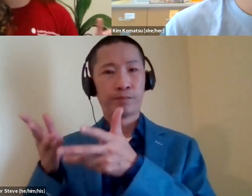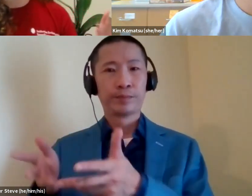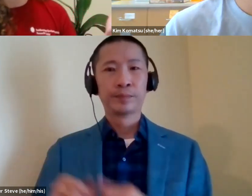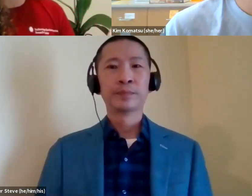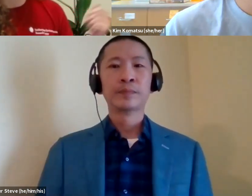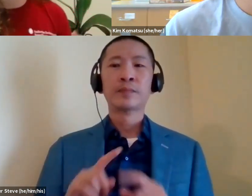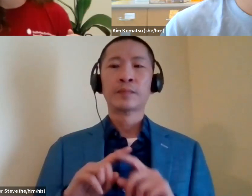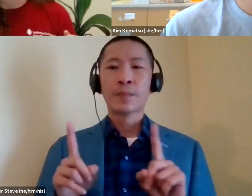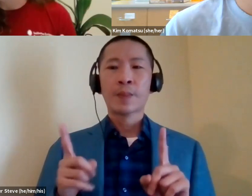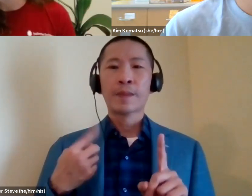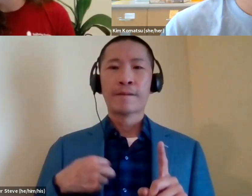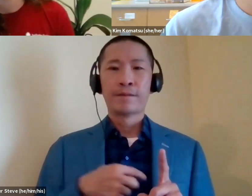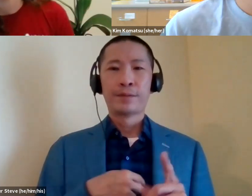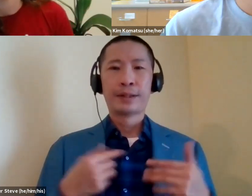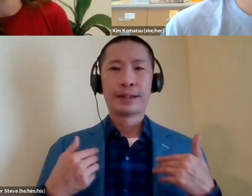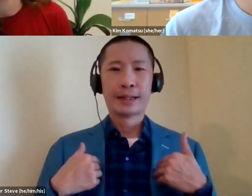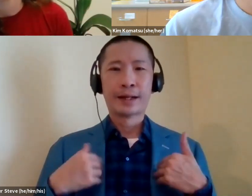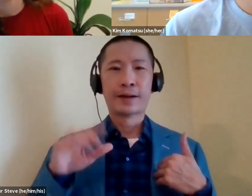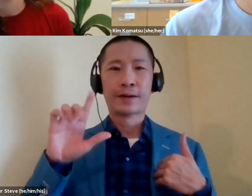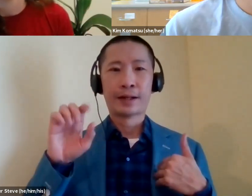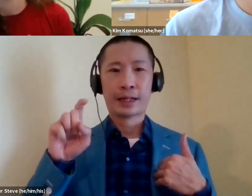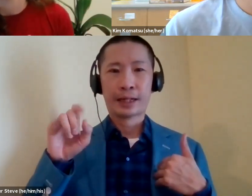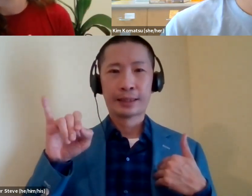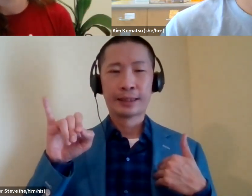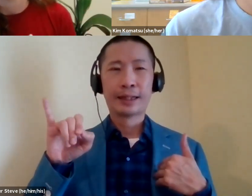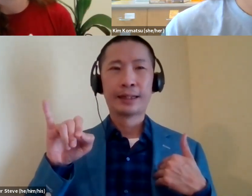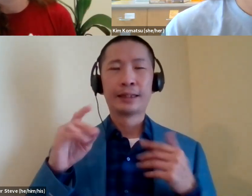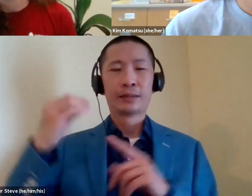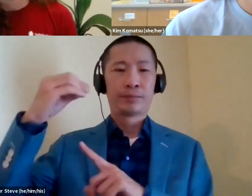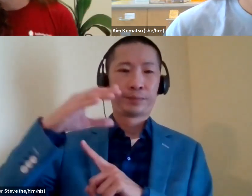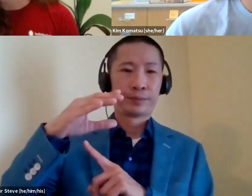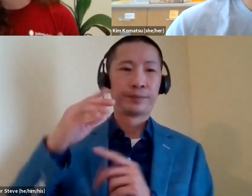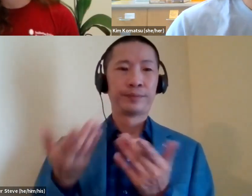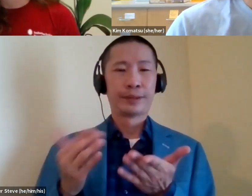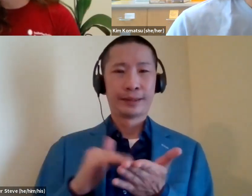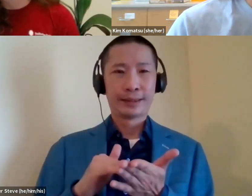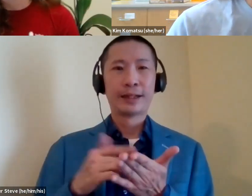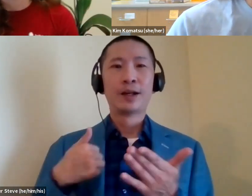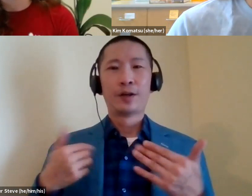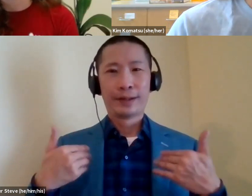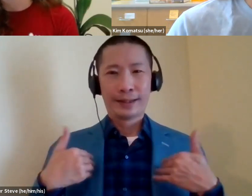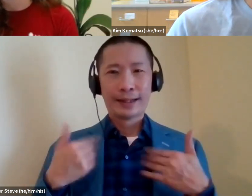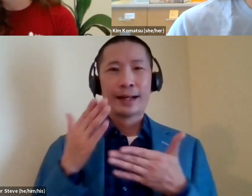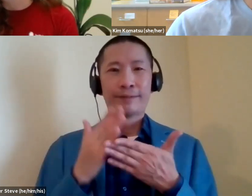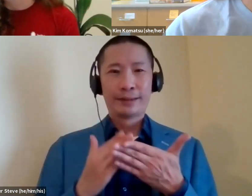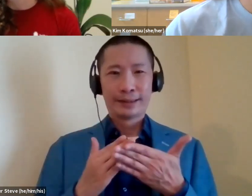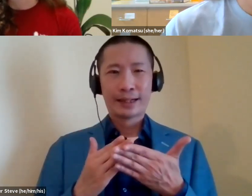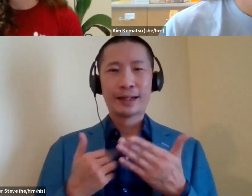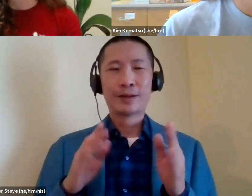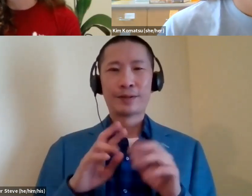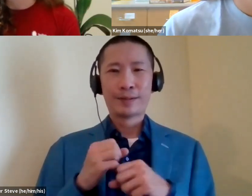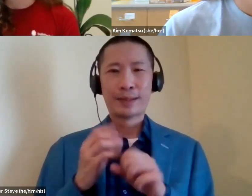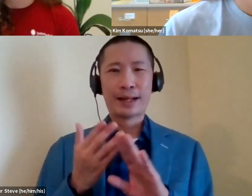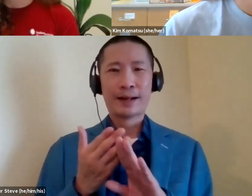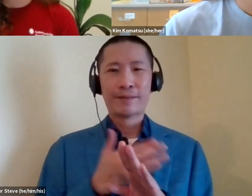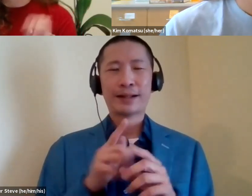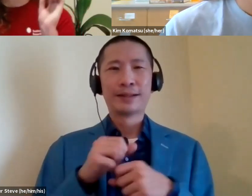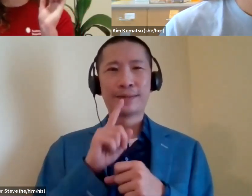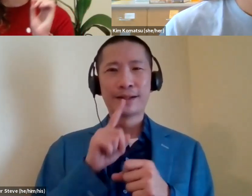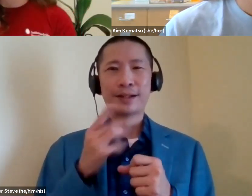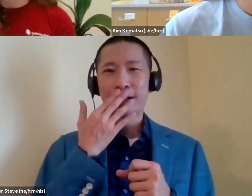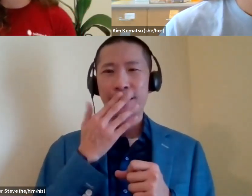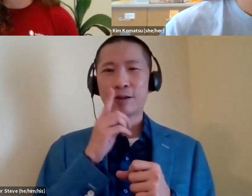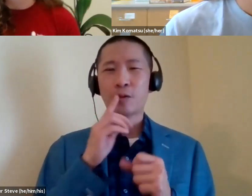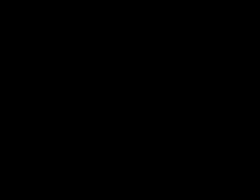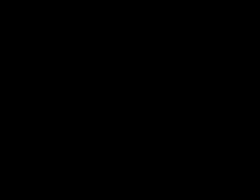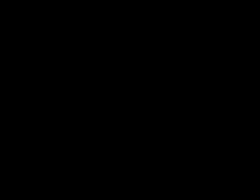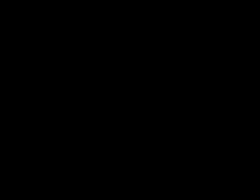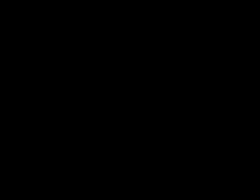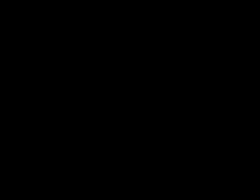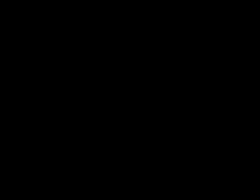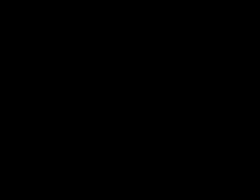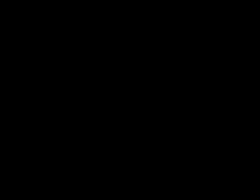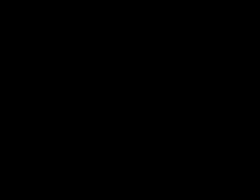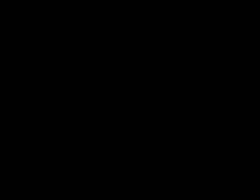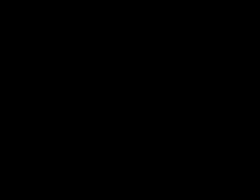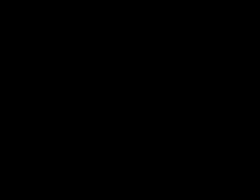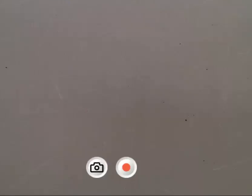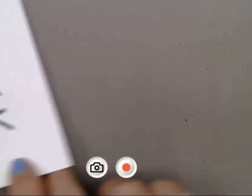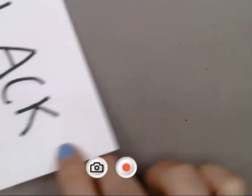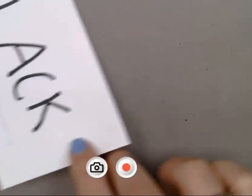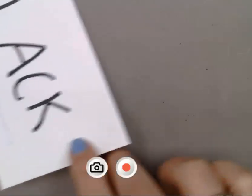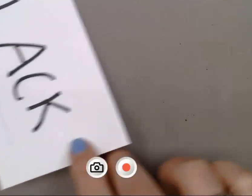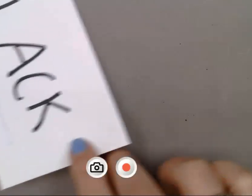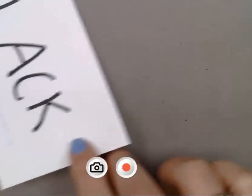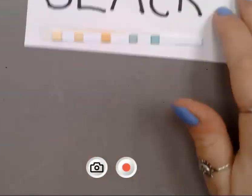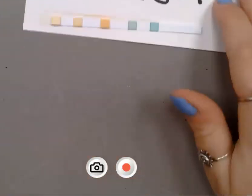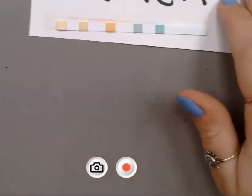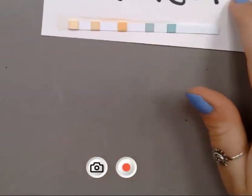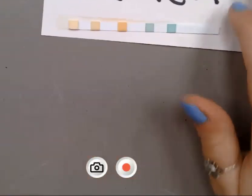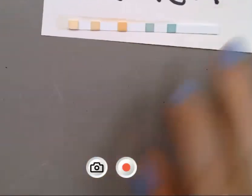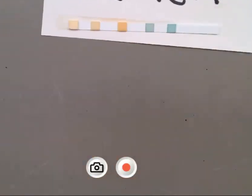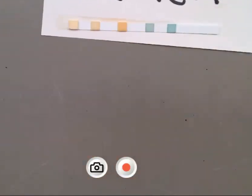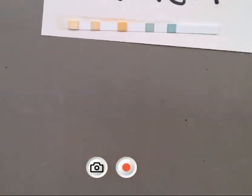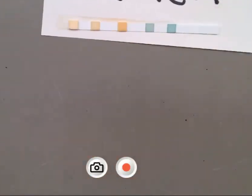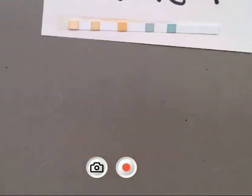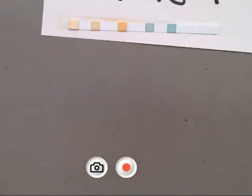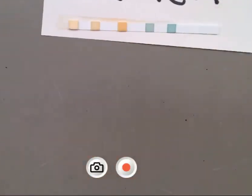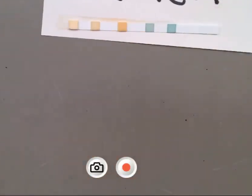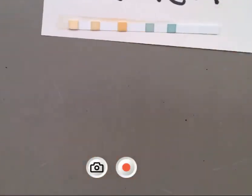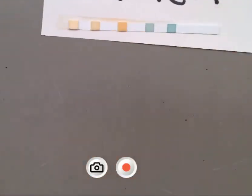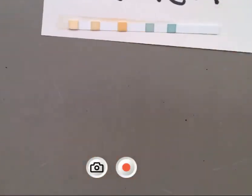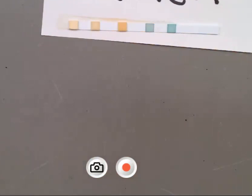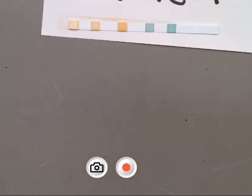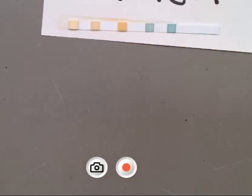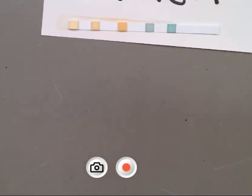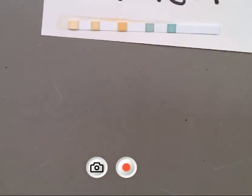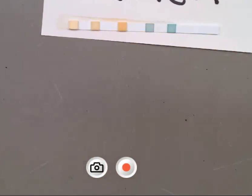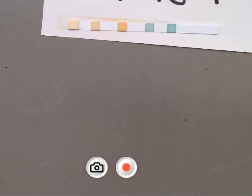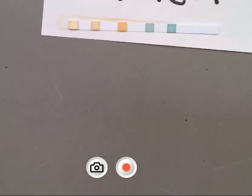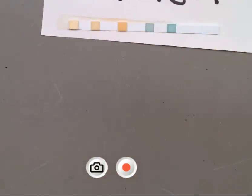Emily Borger: But we have, if Lexi, if she could turn the document camera back on, we do have some that we prepared in advance to make sure the color was extra bright for everyone so let's go ahead and pull those up and see what kind of results, we saw so here's our black tea.